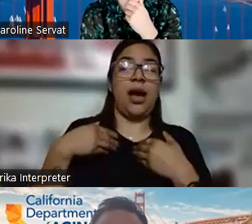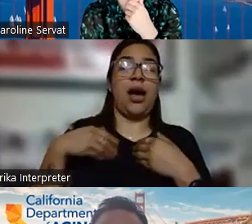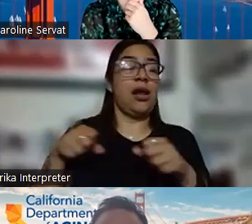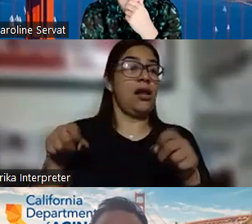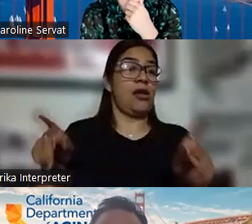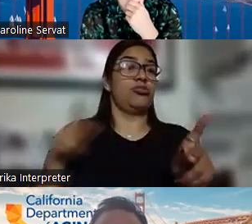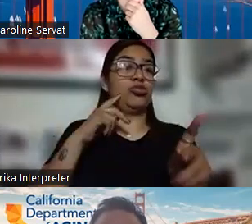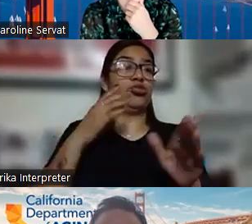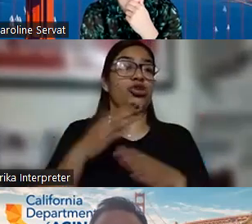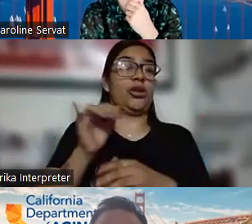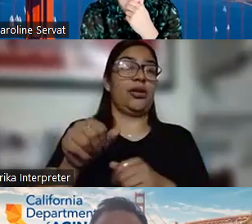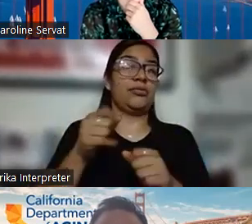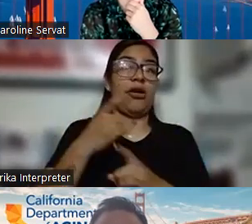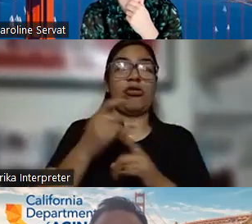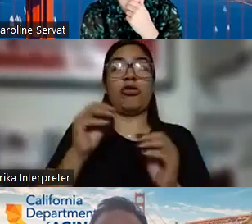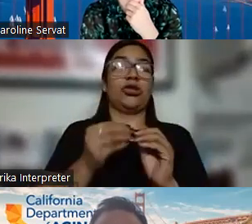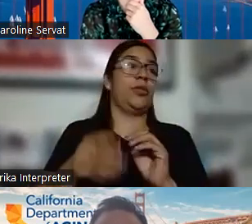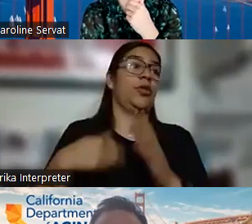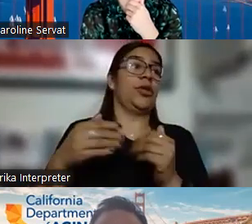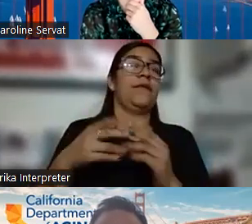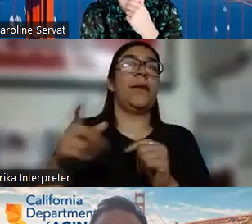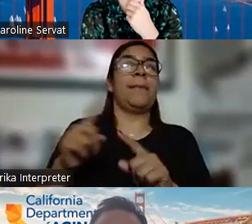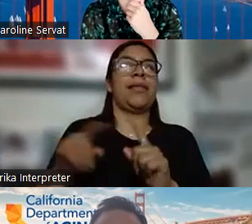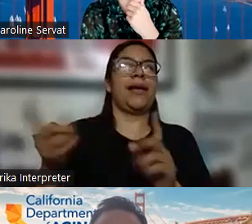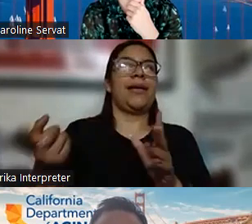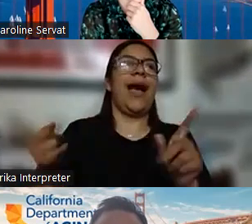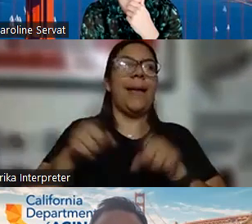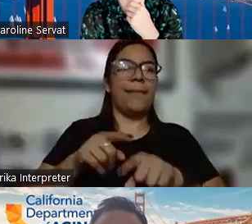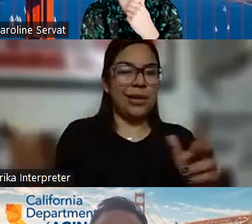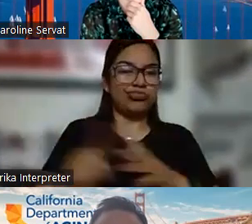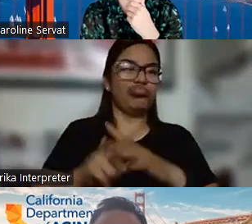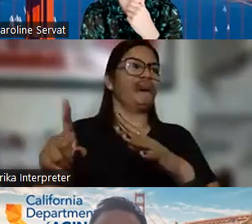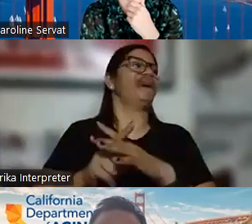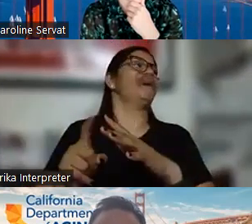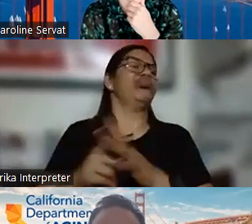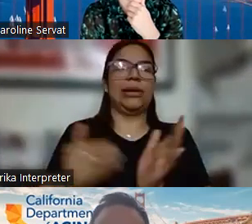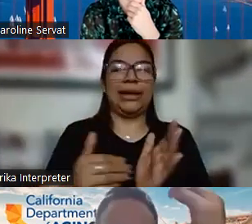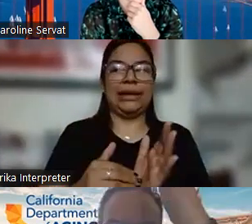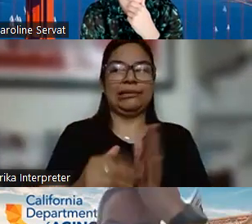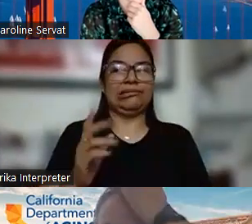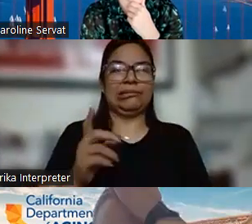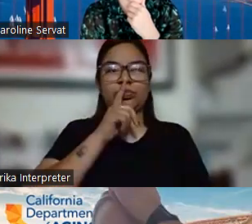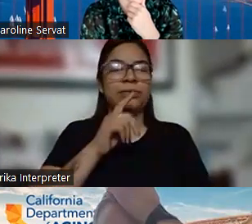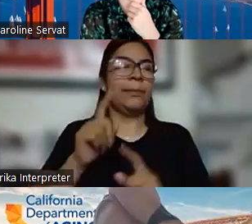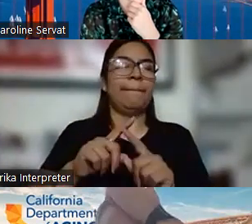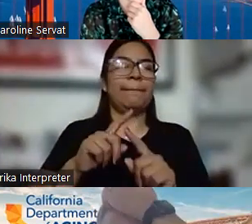important things comes up all the time yeah yeah Cindy were you gonna say I was but I'm changing